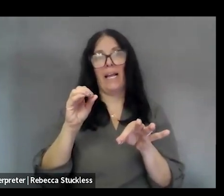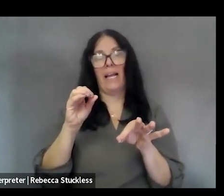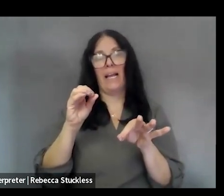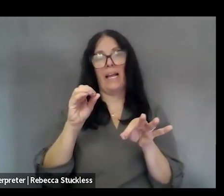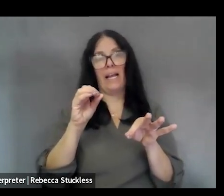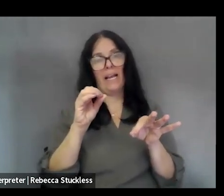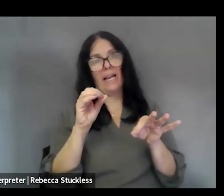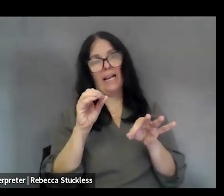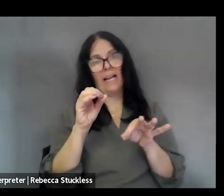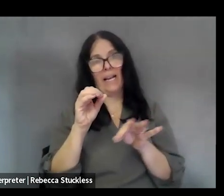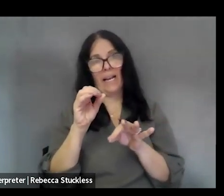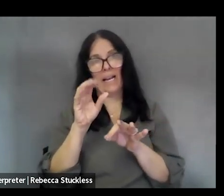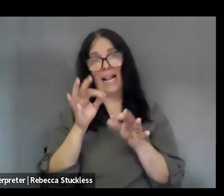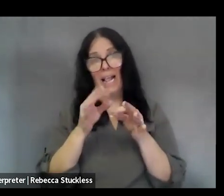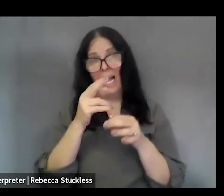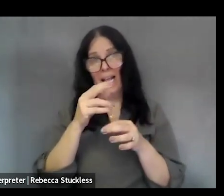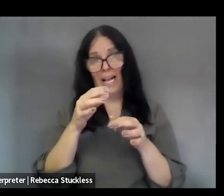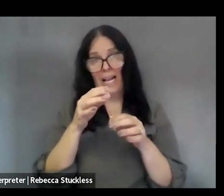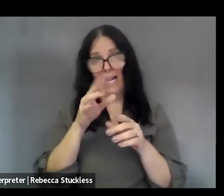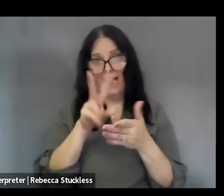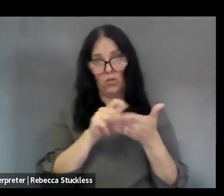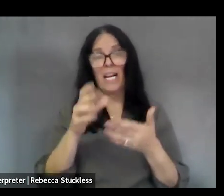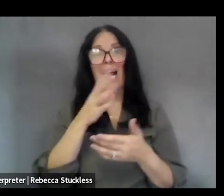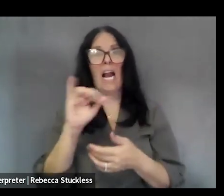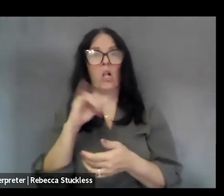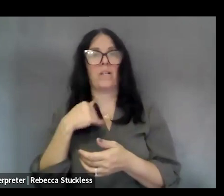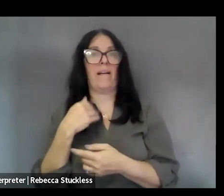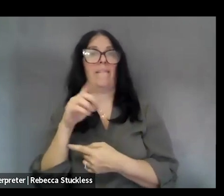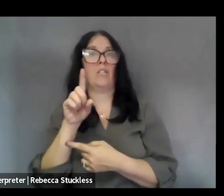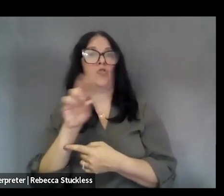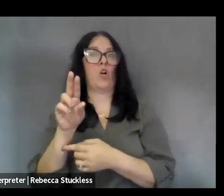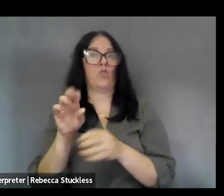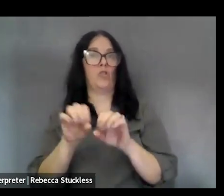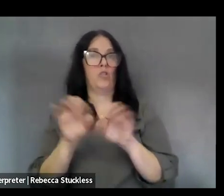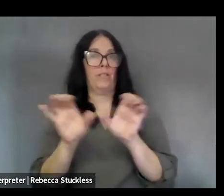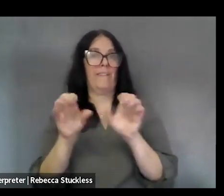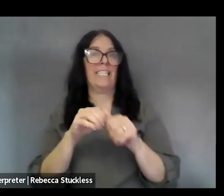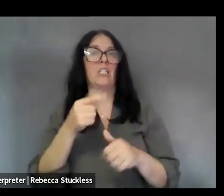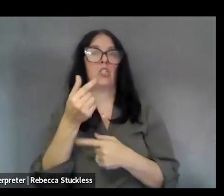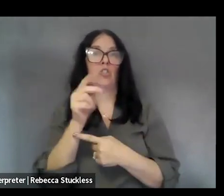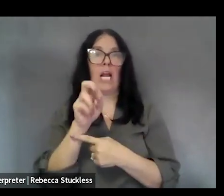studies from the University of Pittsburgh. I will be your moderator for today's conversation